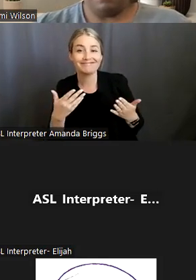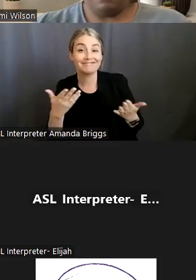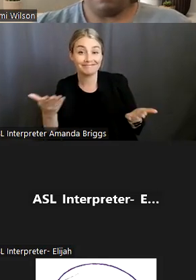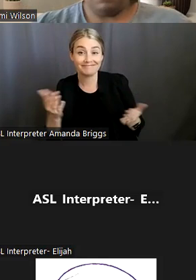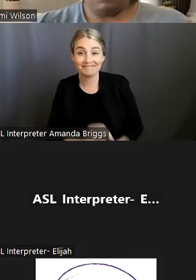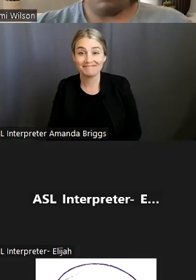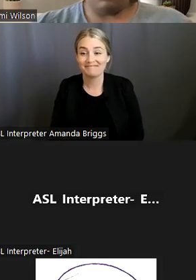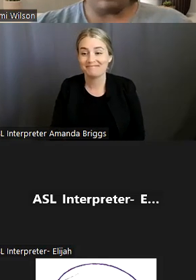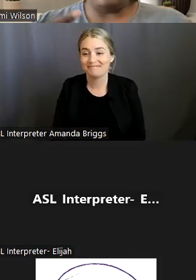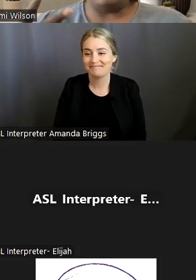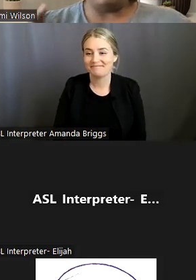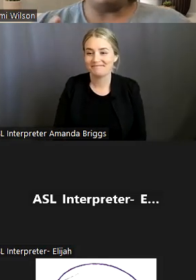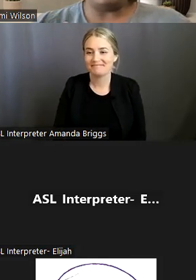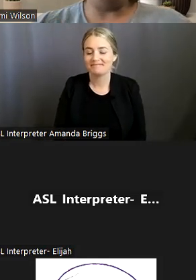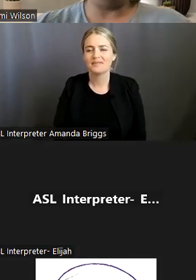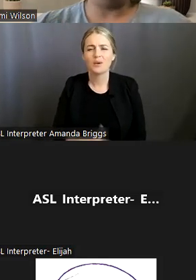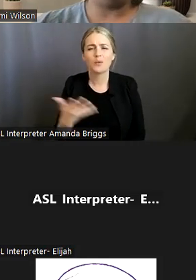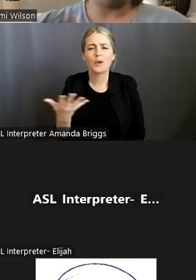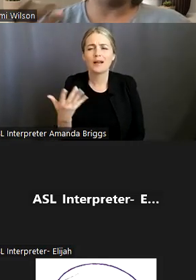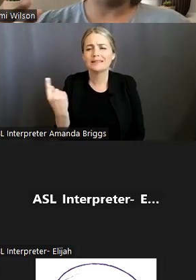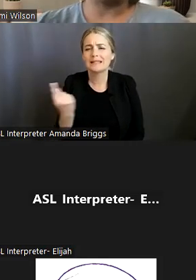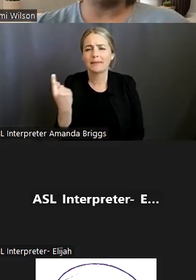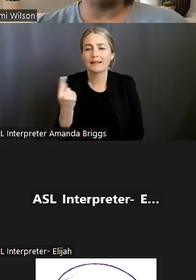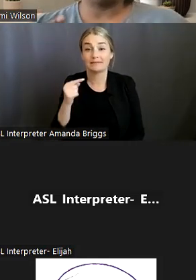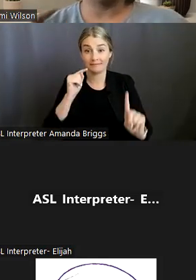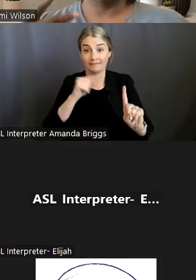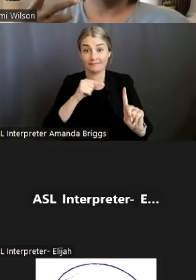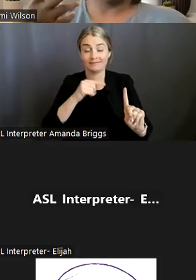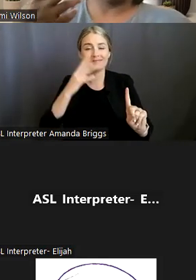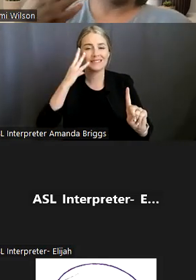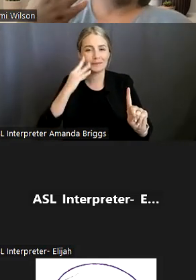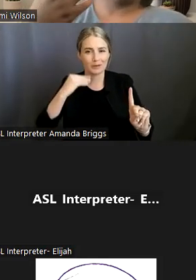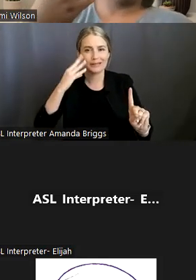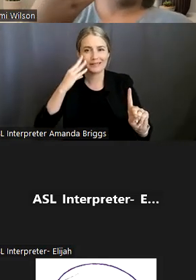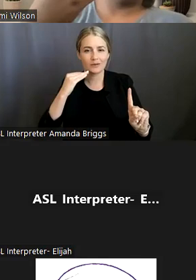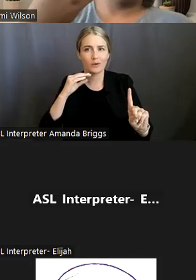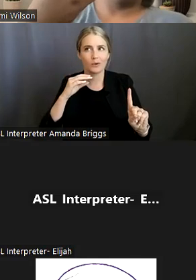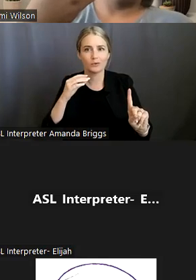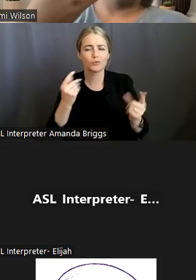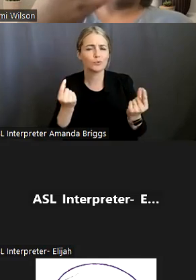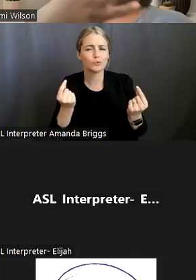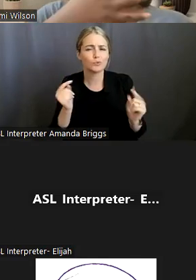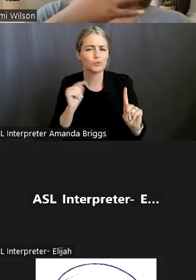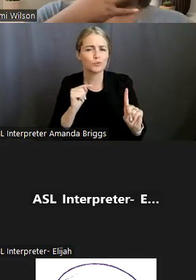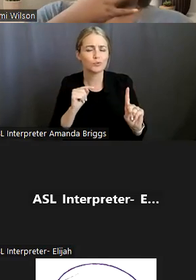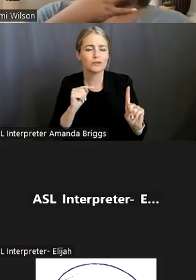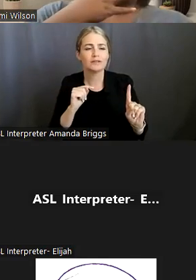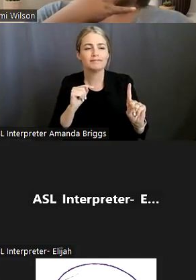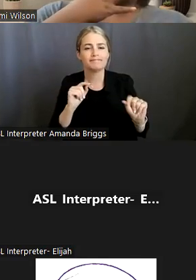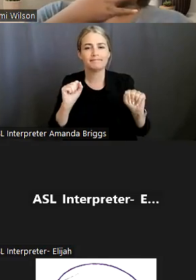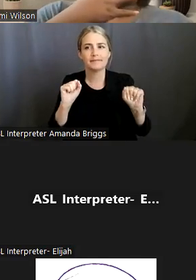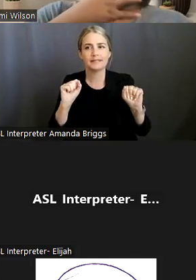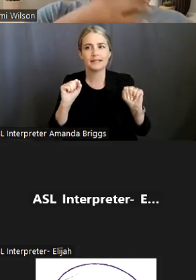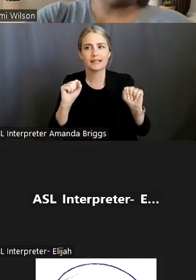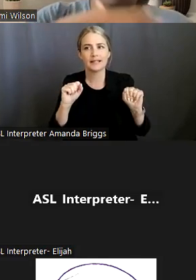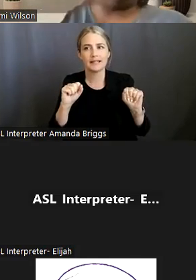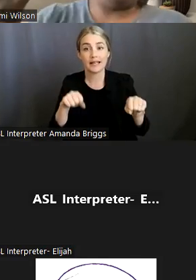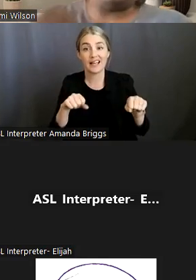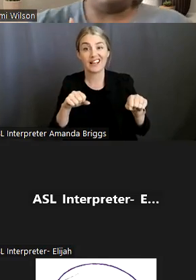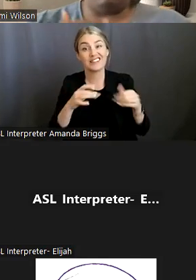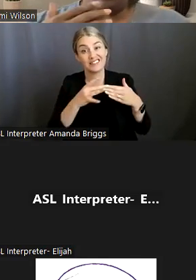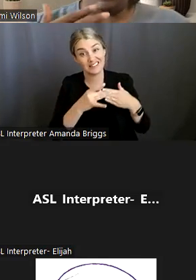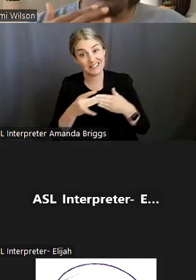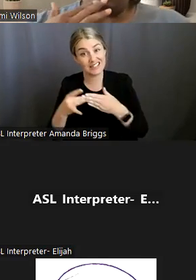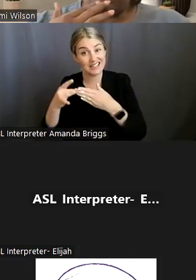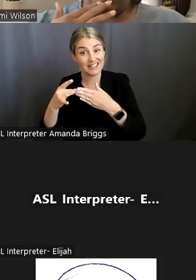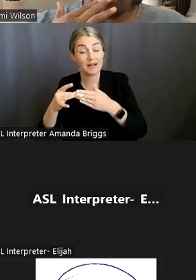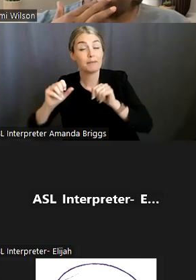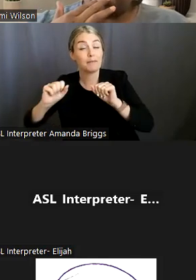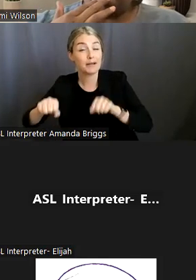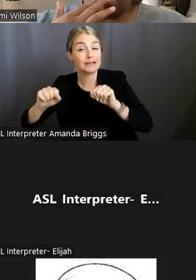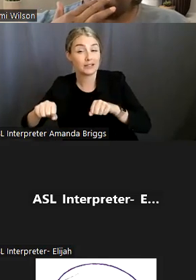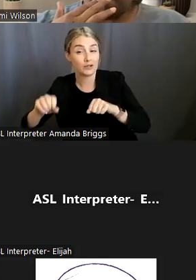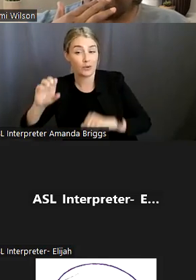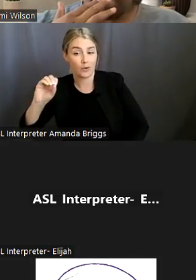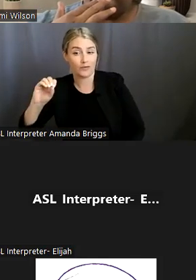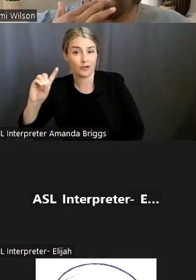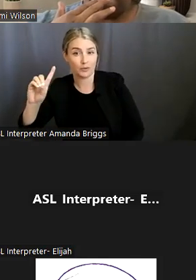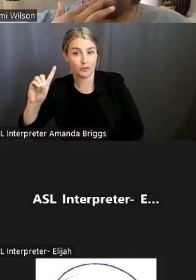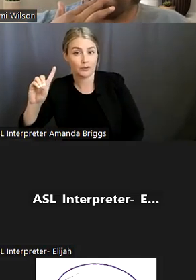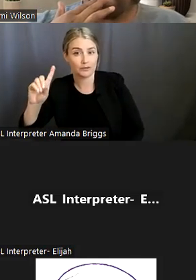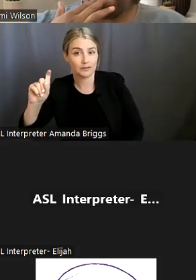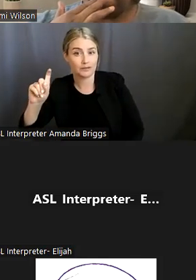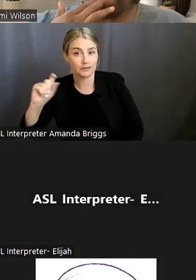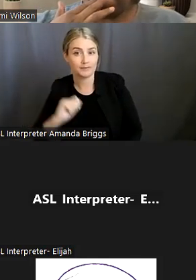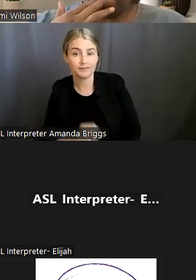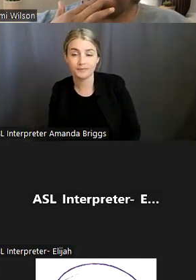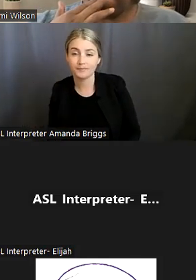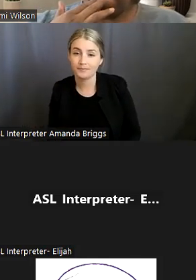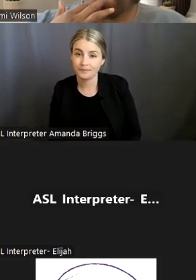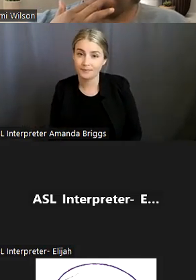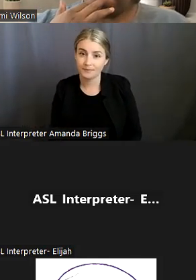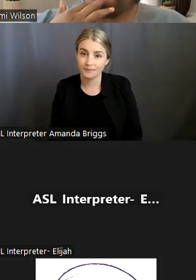What is something that Kelly's experiencing or doing that can lead to potential overdose?